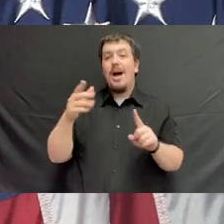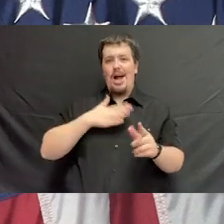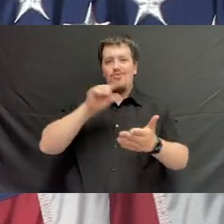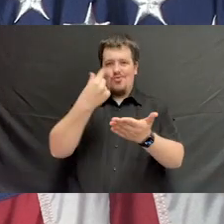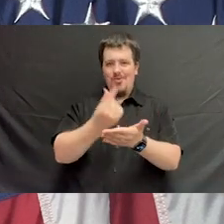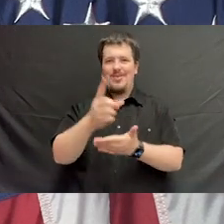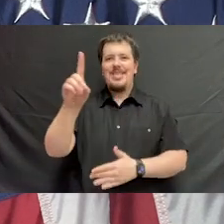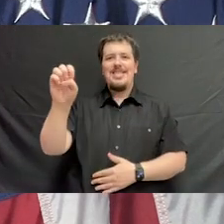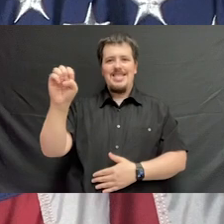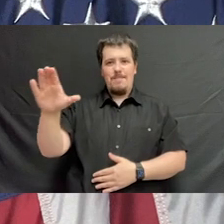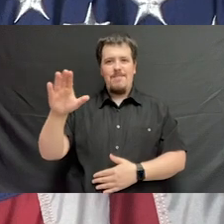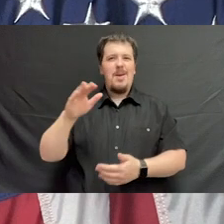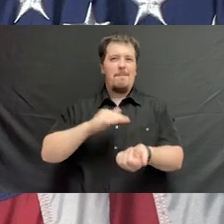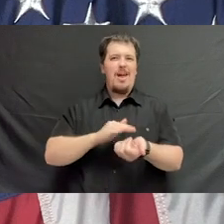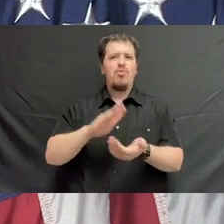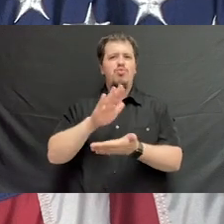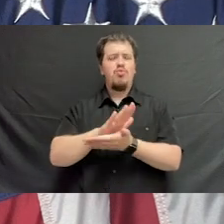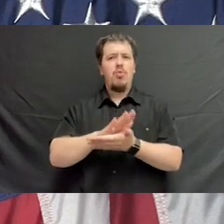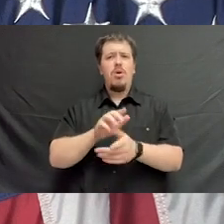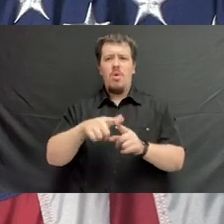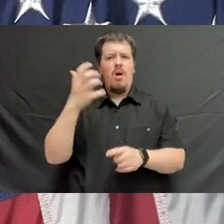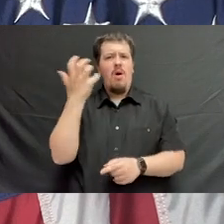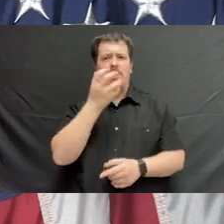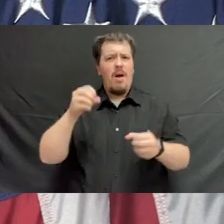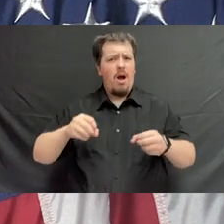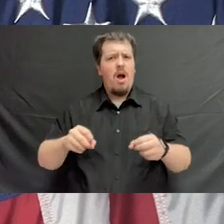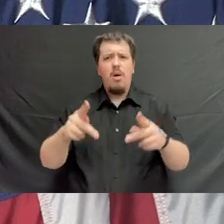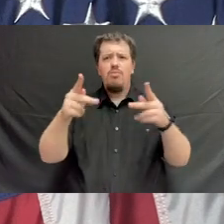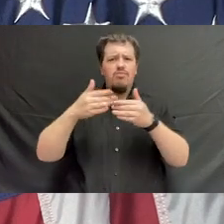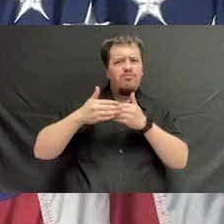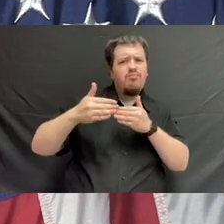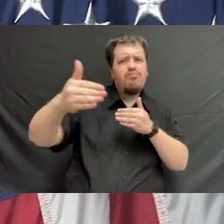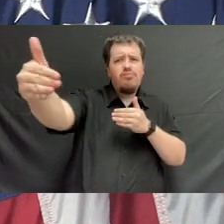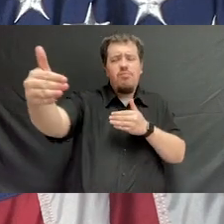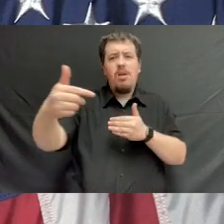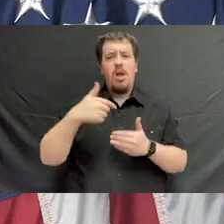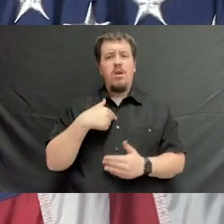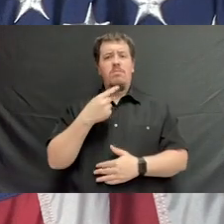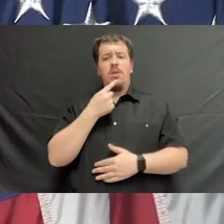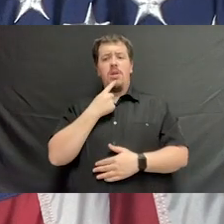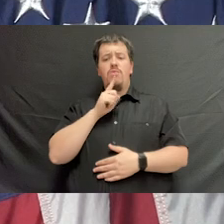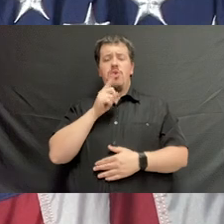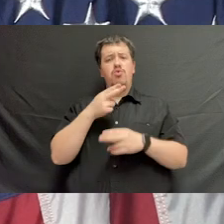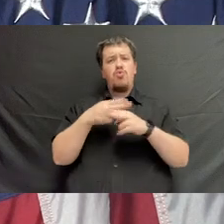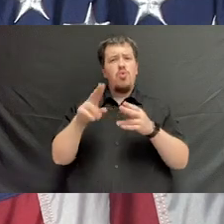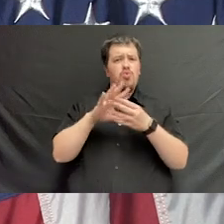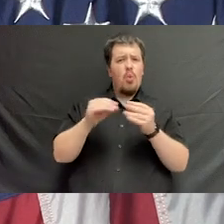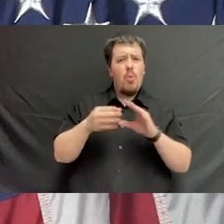December was my graduation month from medical school. I think you have incredible opportunities in front of you. And I want to just mention a quick story or two.